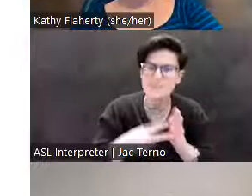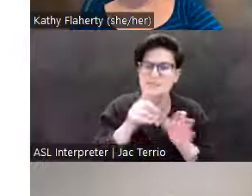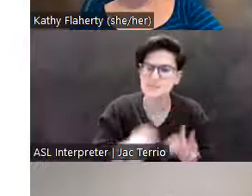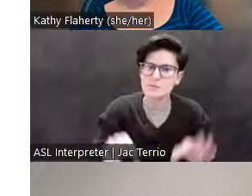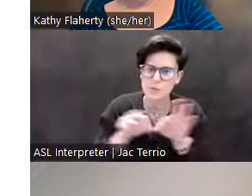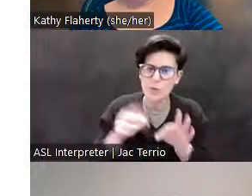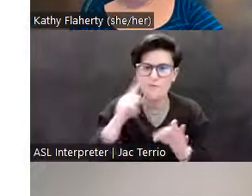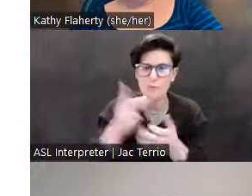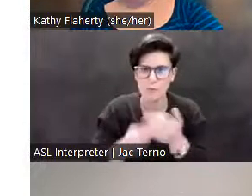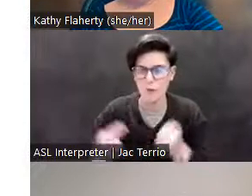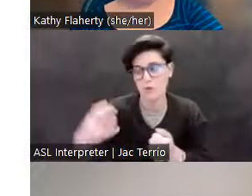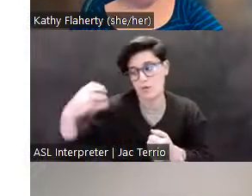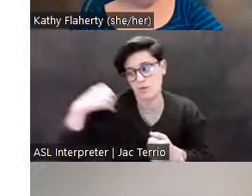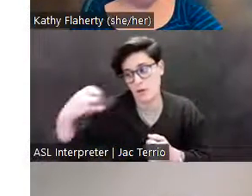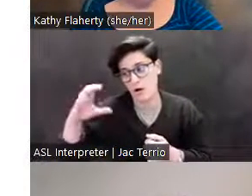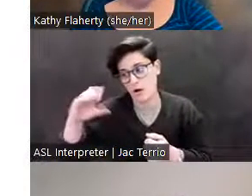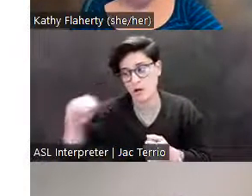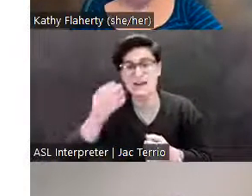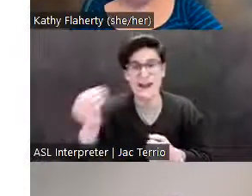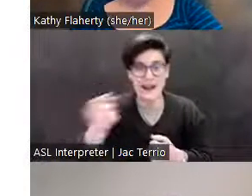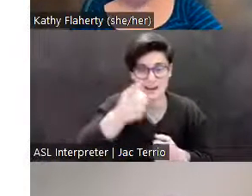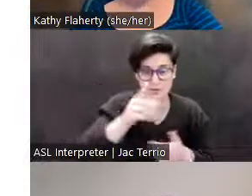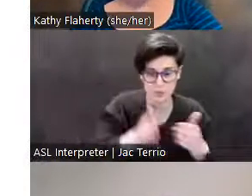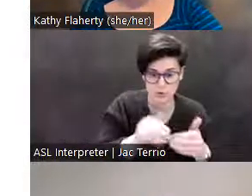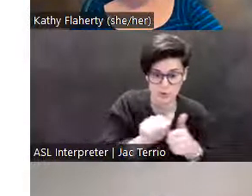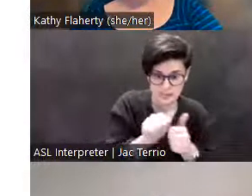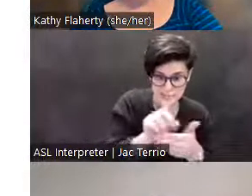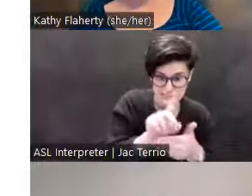process. 15:29:42 Next slide, please. So what happens